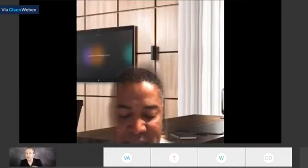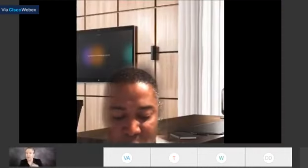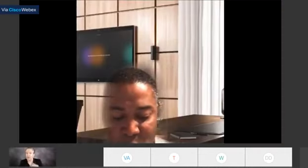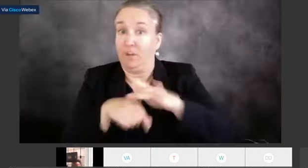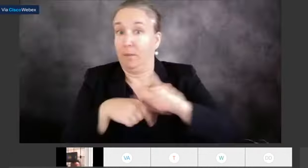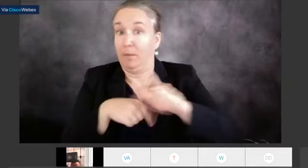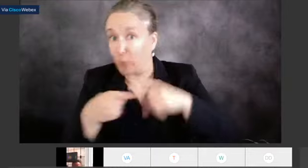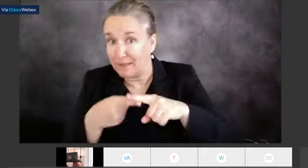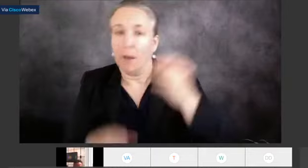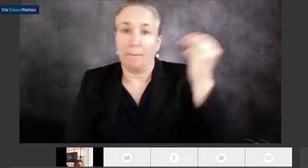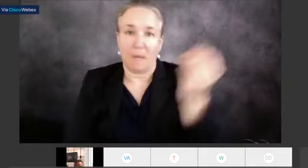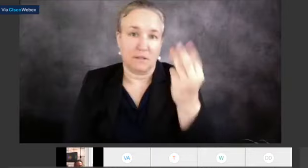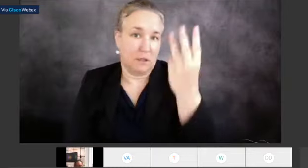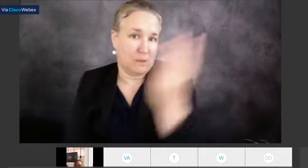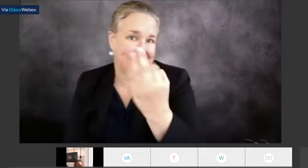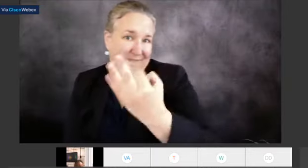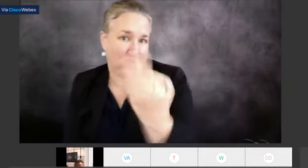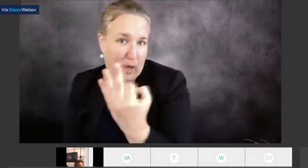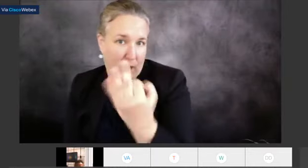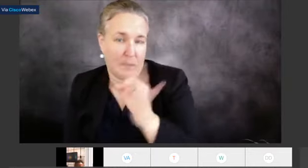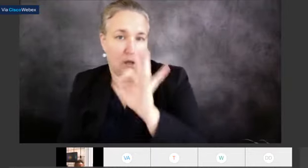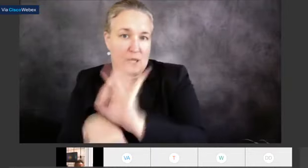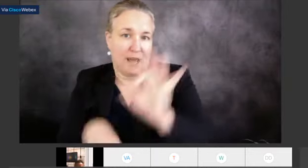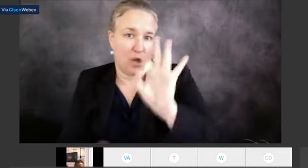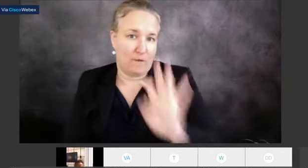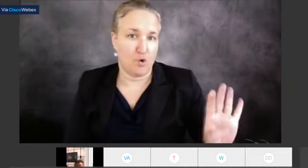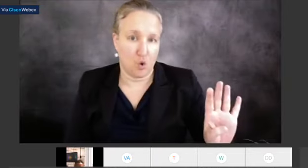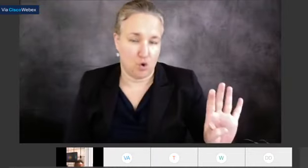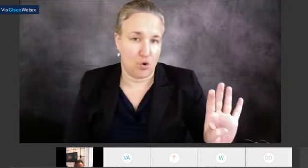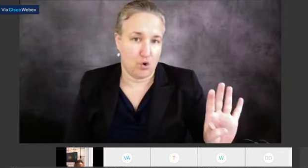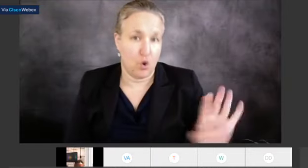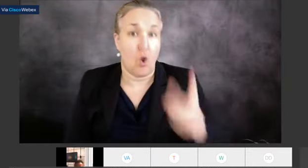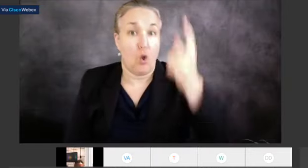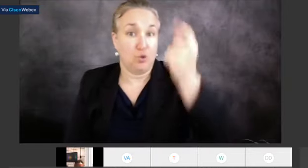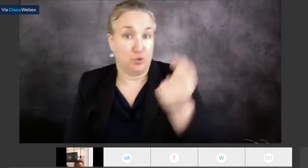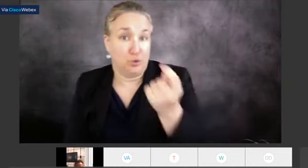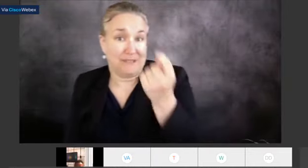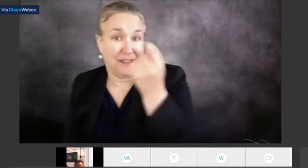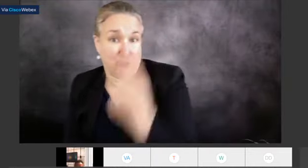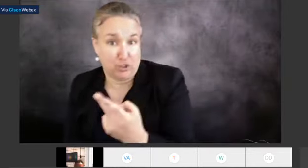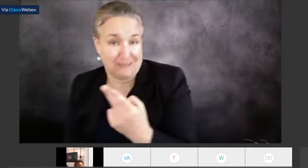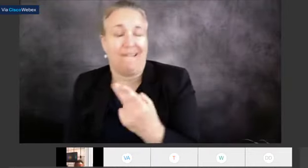wednesday and friday from 9 a.m to 4 p.m on tuesday and thursday from 11 a.m to 6